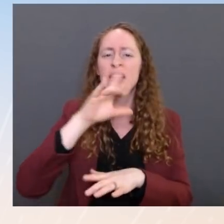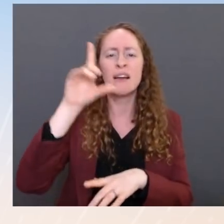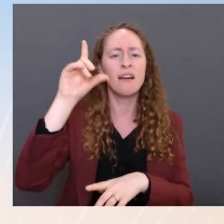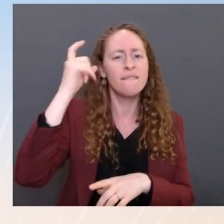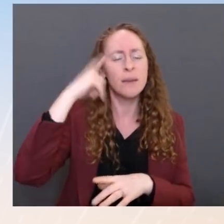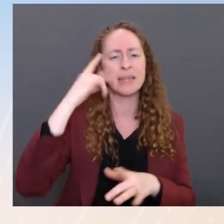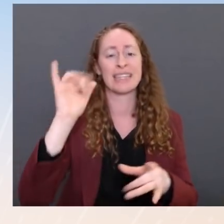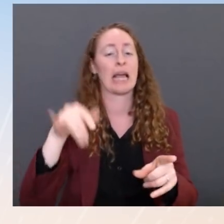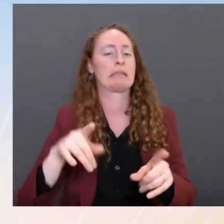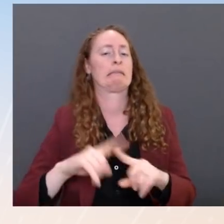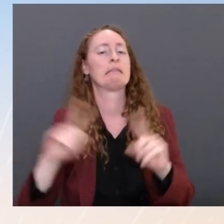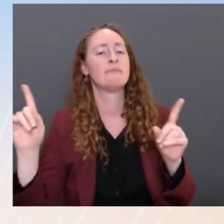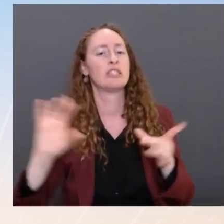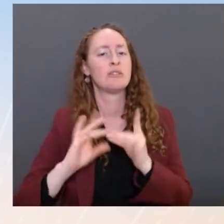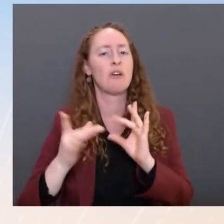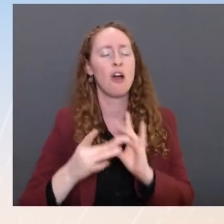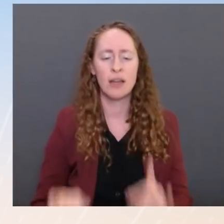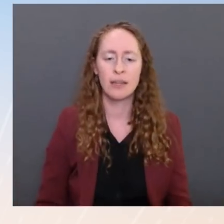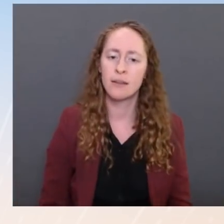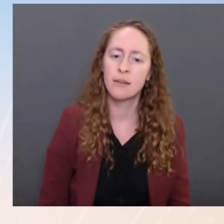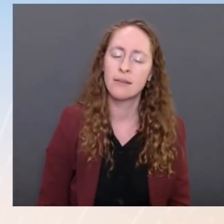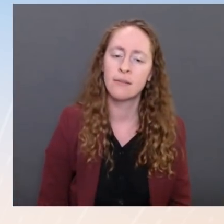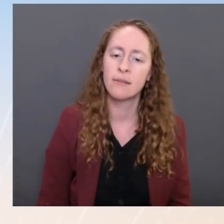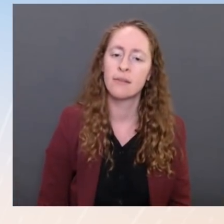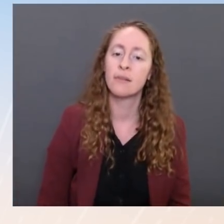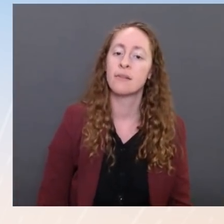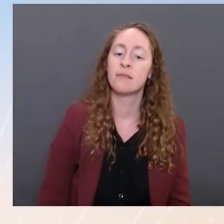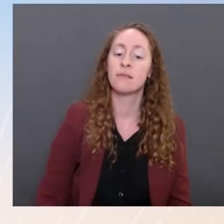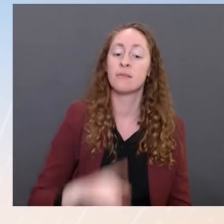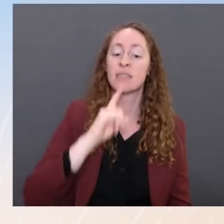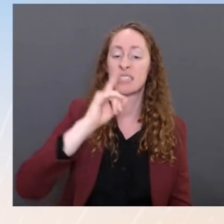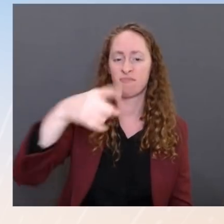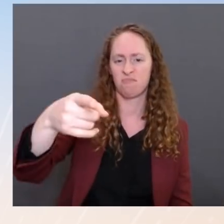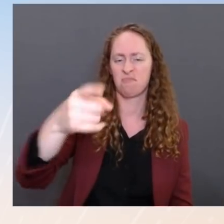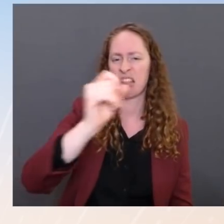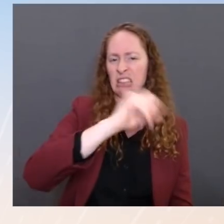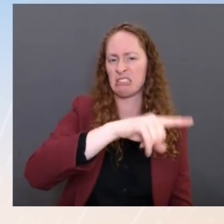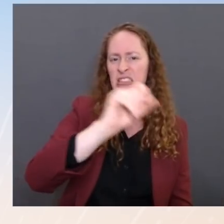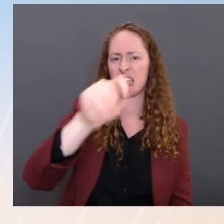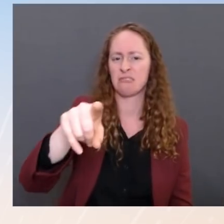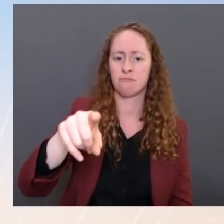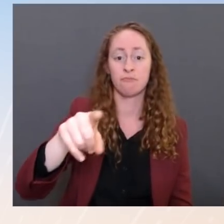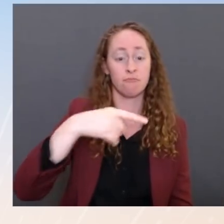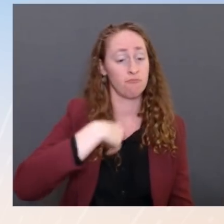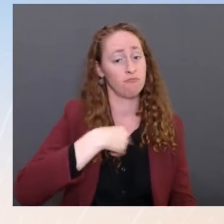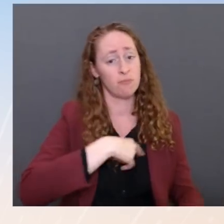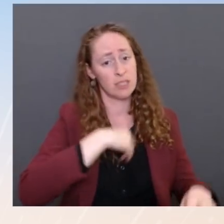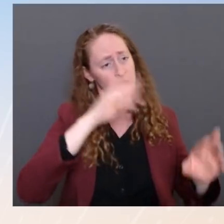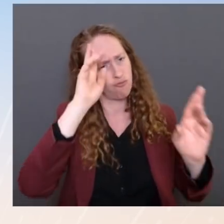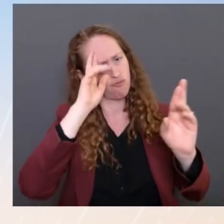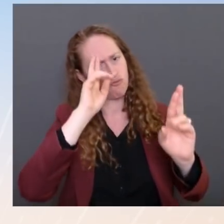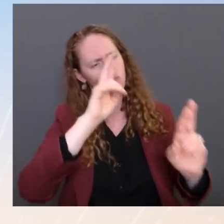We, of course, support the NATO's -- NATO's open-door policy and the aspirations of any country to apply to join.